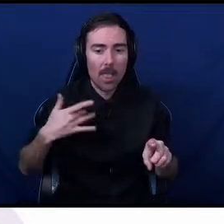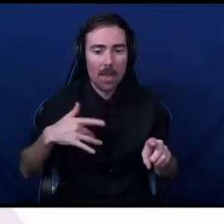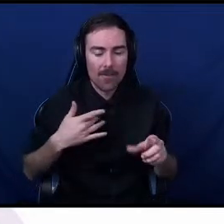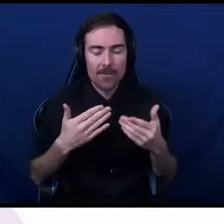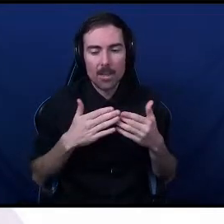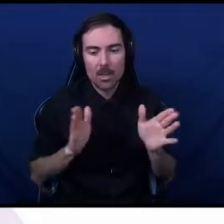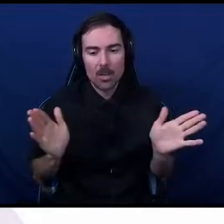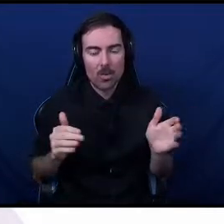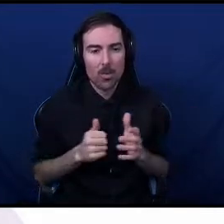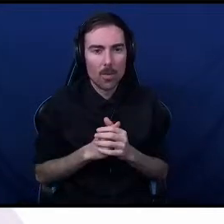So the first thing I would